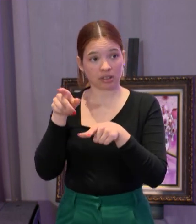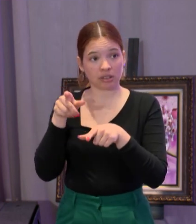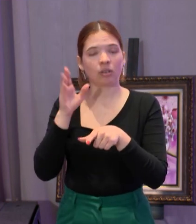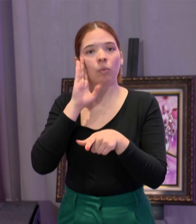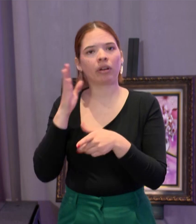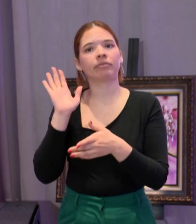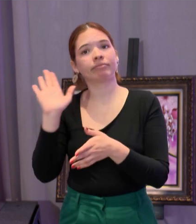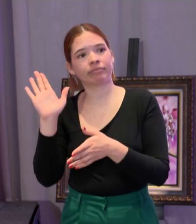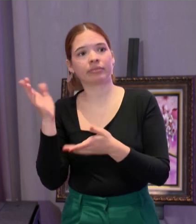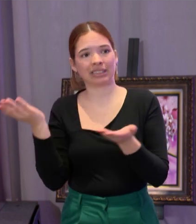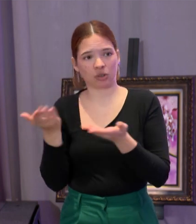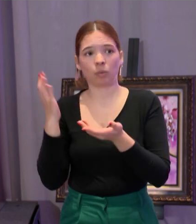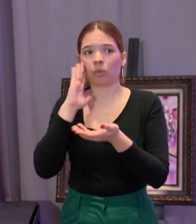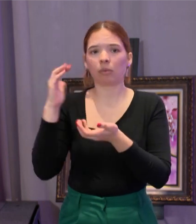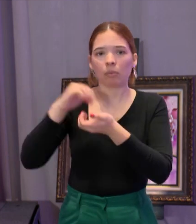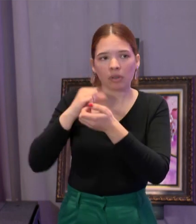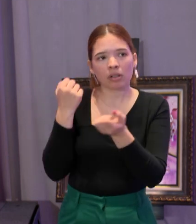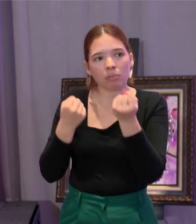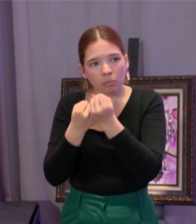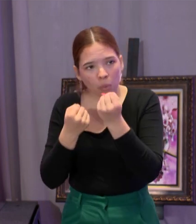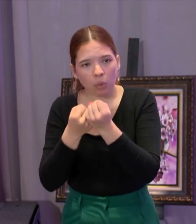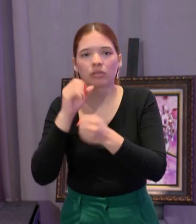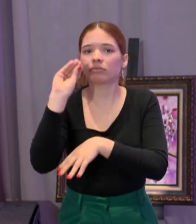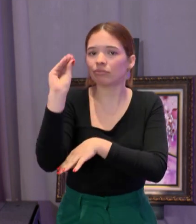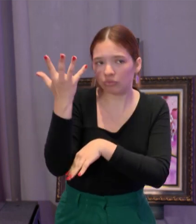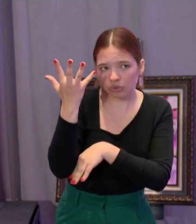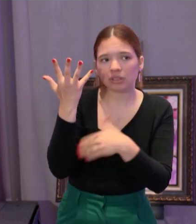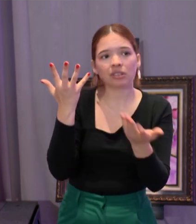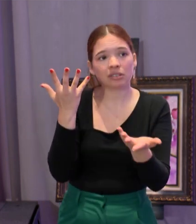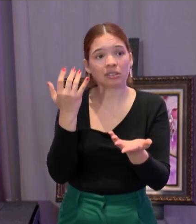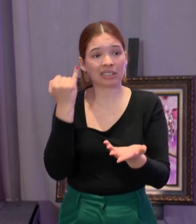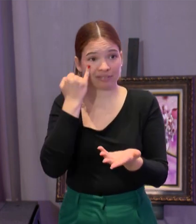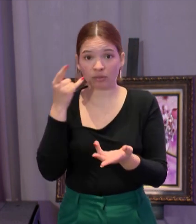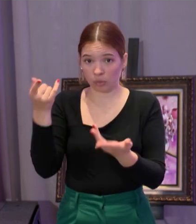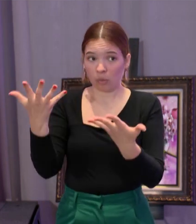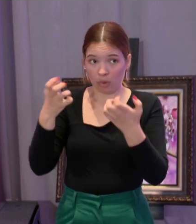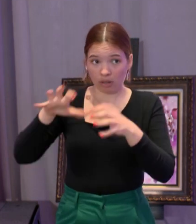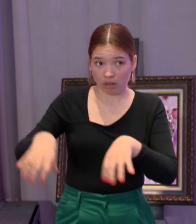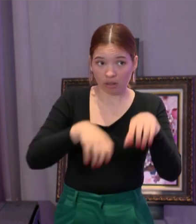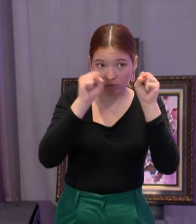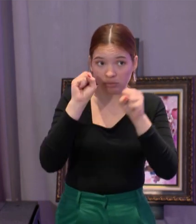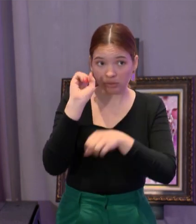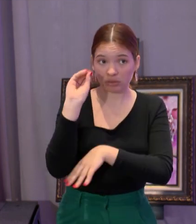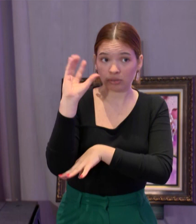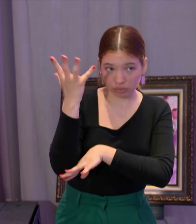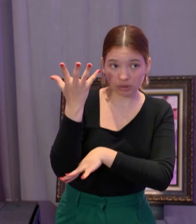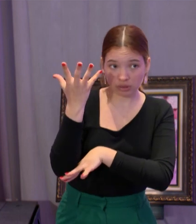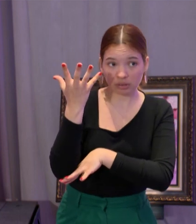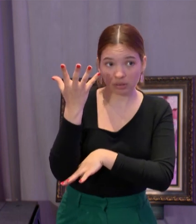THEM TO HELP SUPPORT THAT CHERRY TREE FUND. IF YOU'RE INTERESTED IN ADOPTING A CHERRY TREE, AND WANT TO UNDERSTAND WHAT THAT MEANS, IF